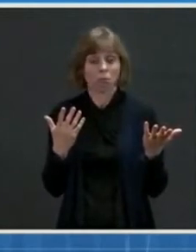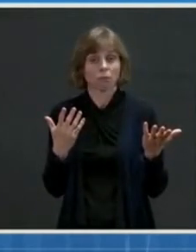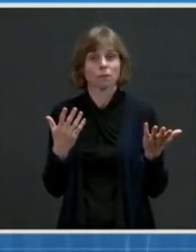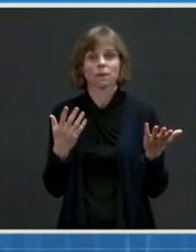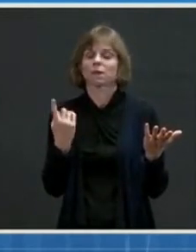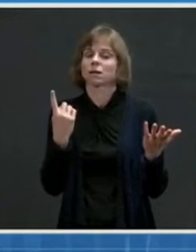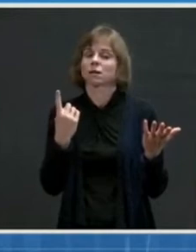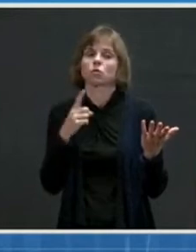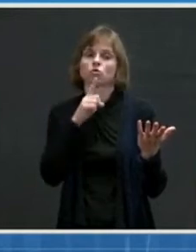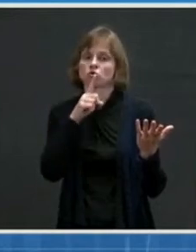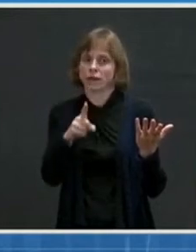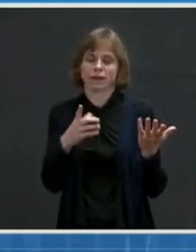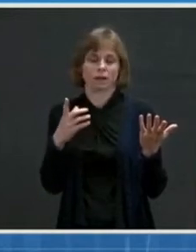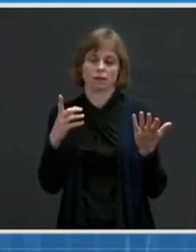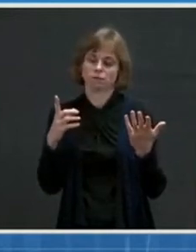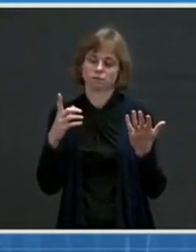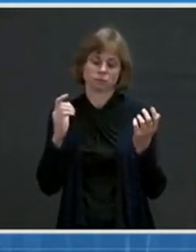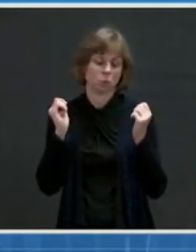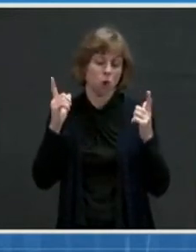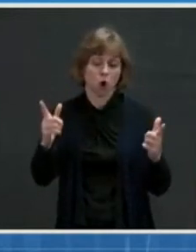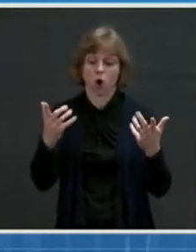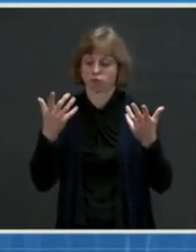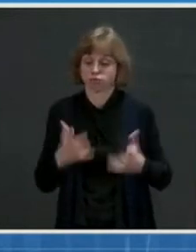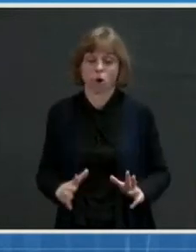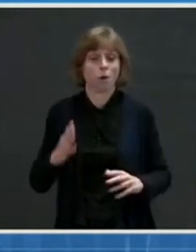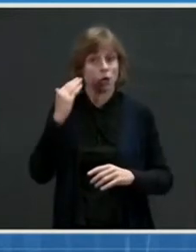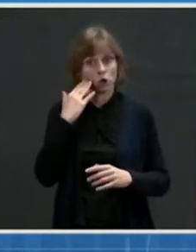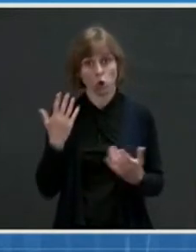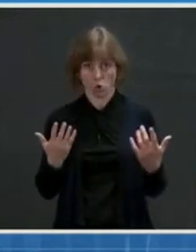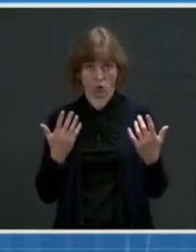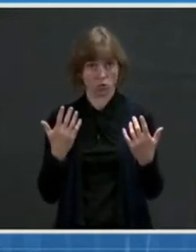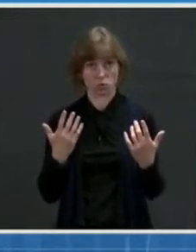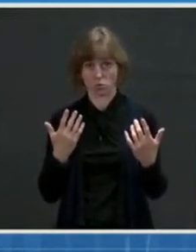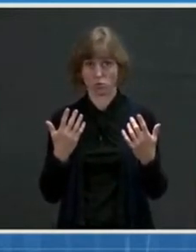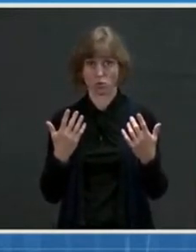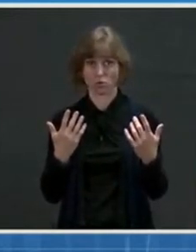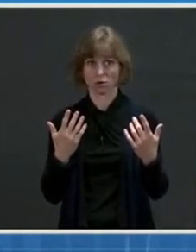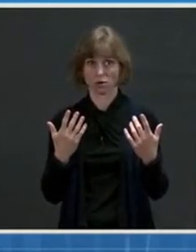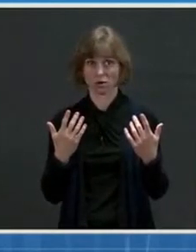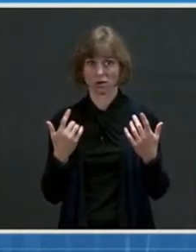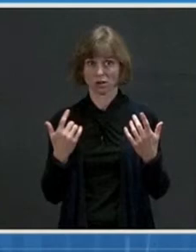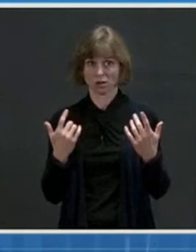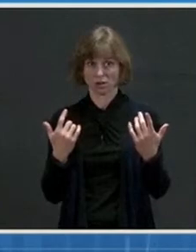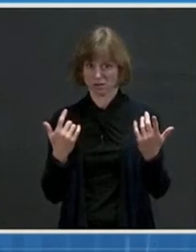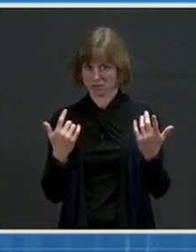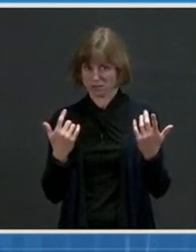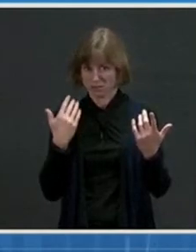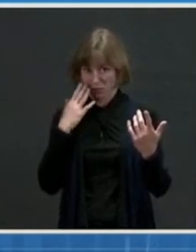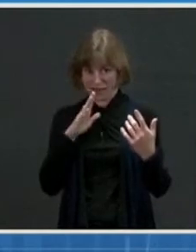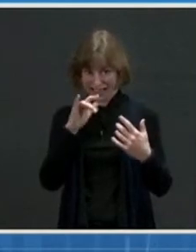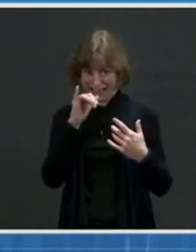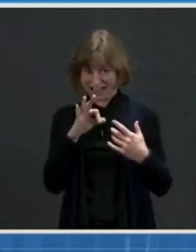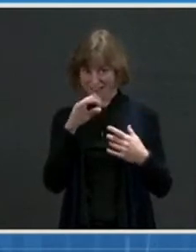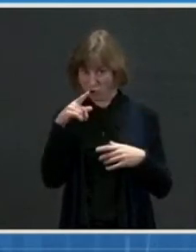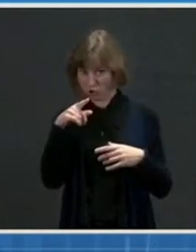ABOUT WHAT PEOPLE CAN DO. ONE OF THE THINGS THAT IS UNIVERSAL HERE, THAT WE KNOW,